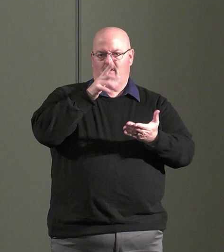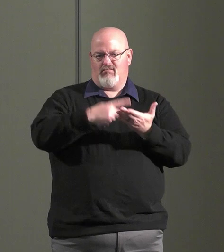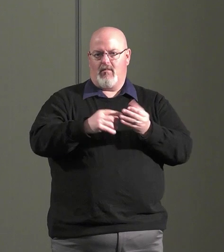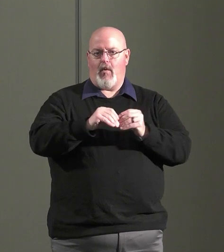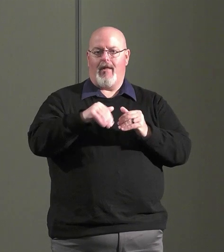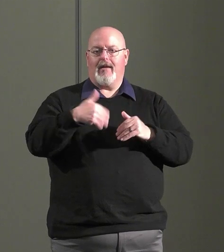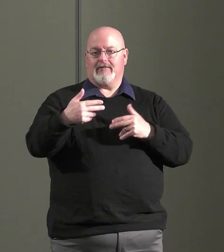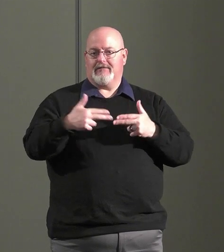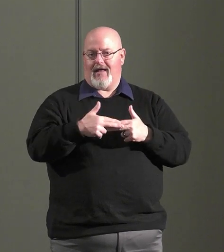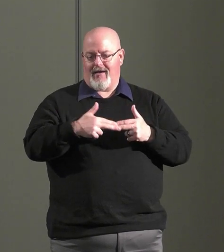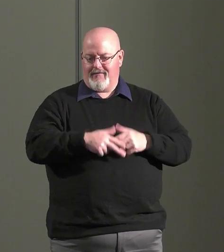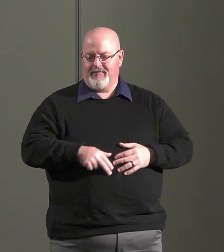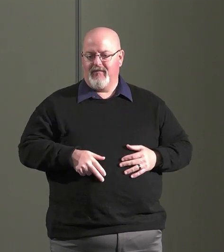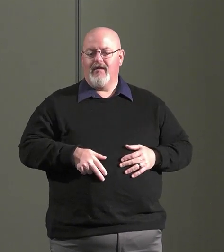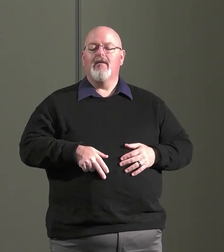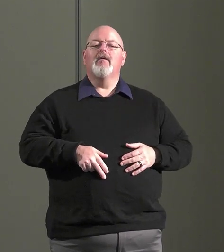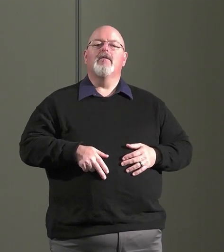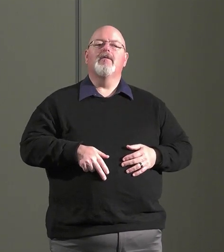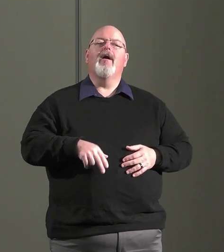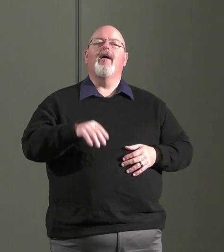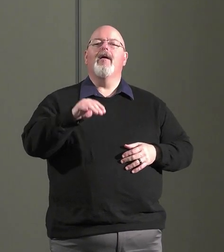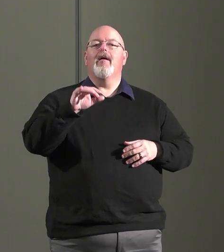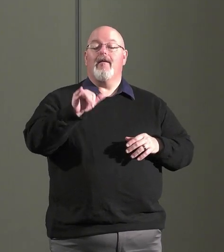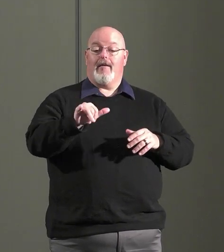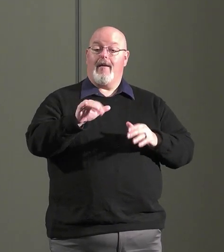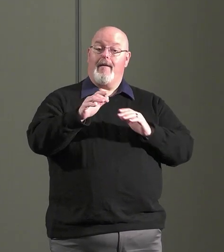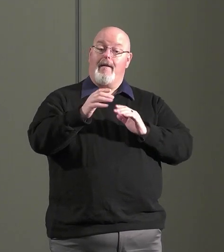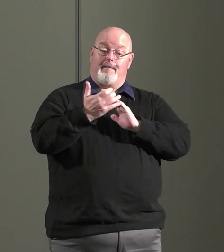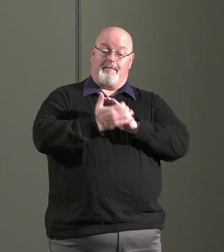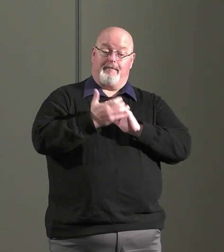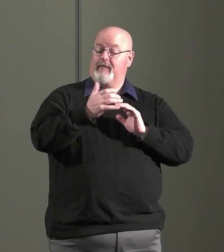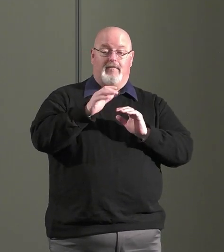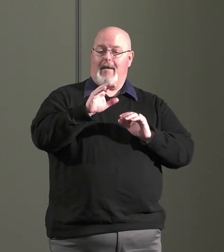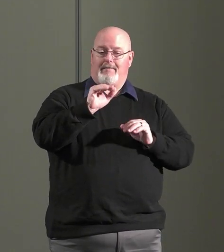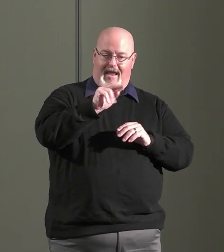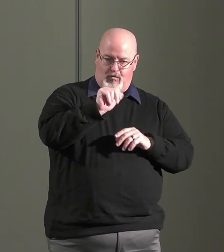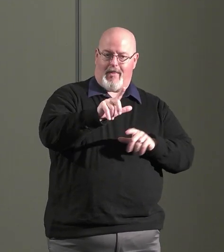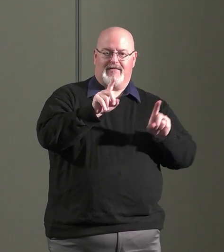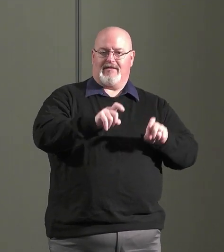slide about that. This manual testing process gives you that kind of information you could